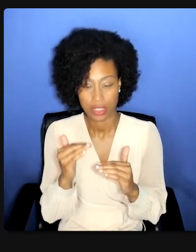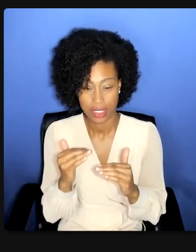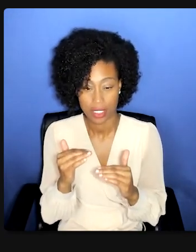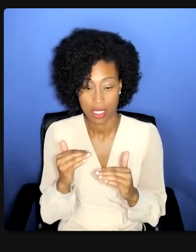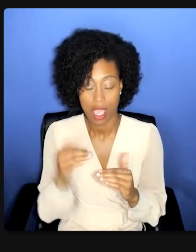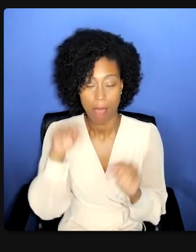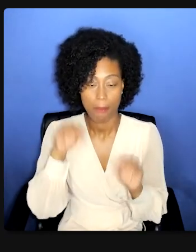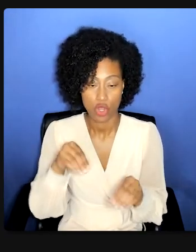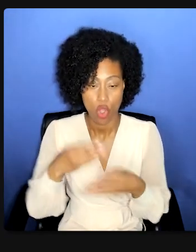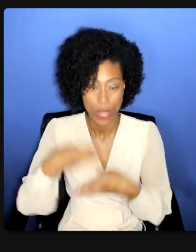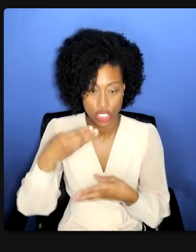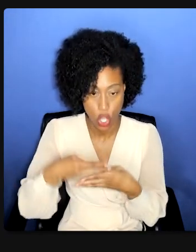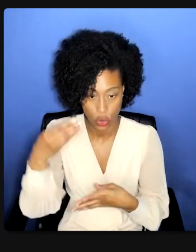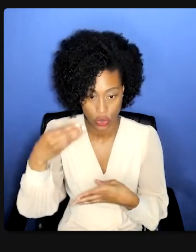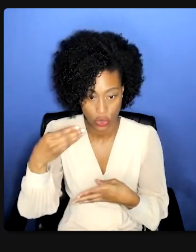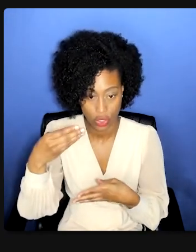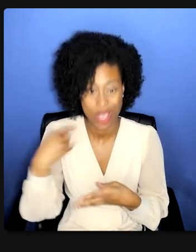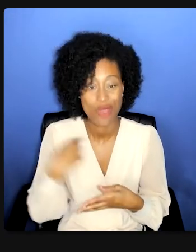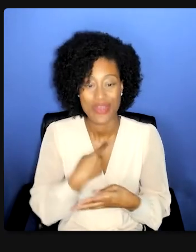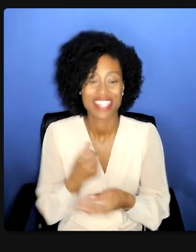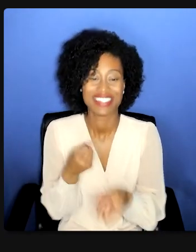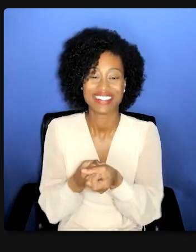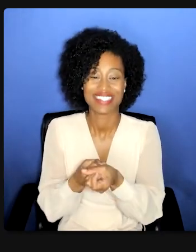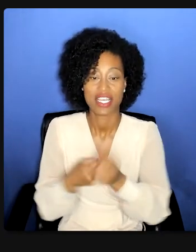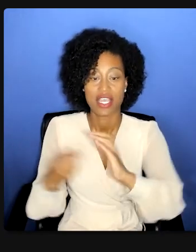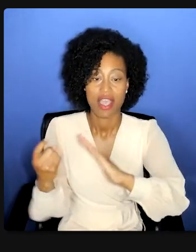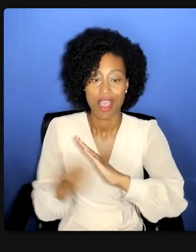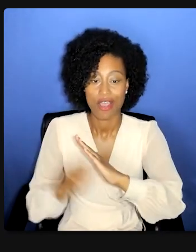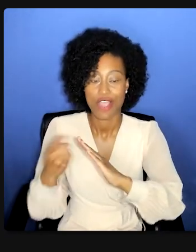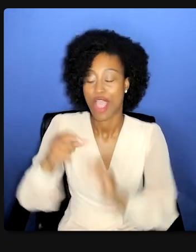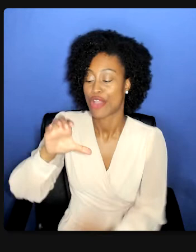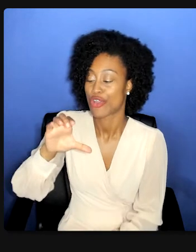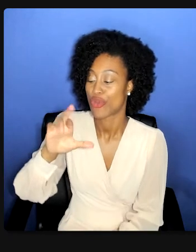On Windows, We support automatic crash dump collection.